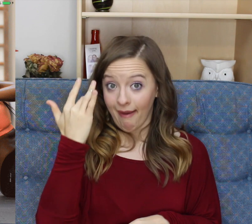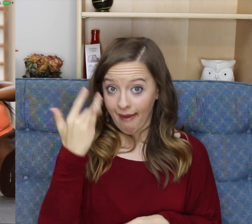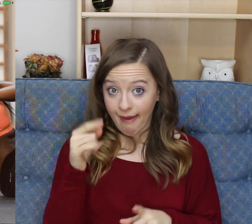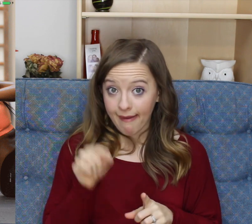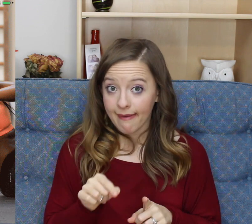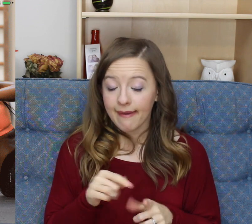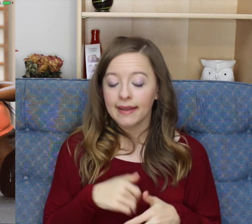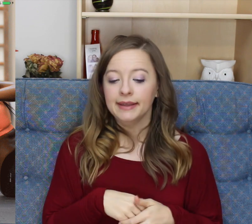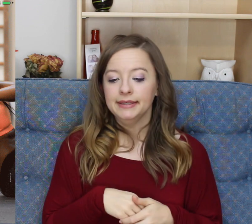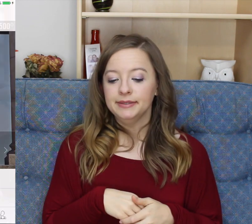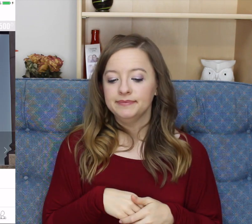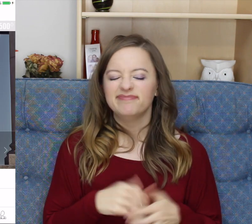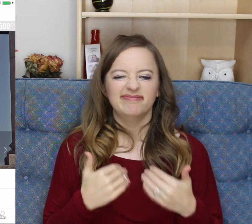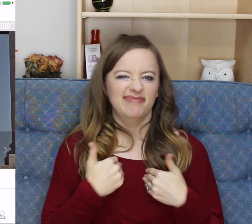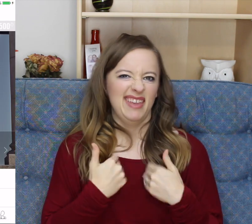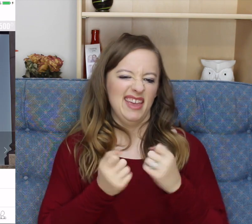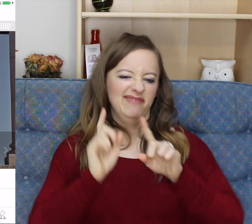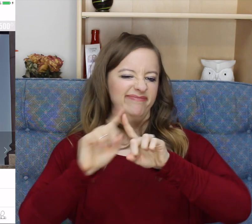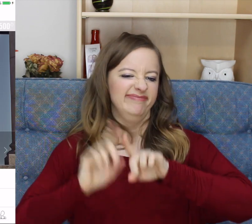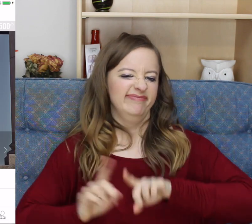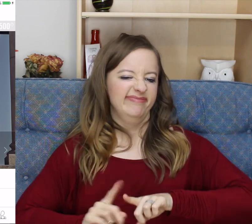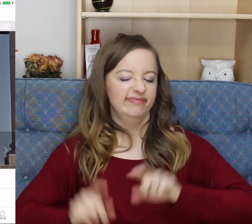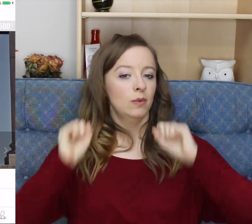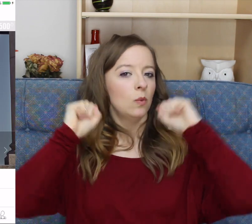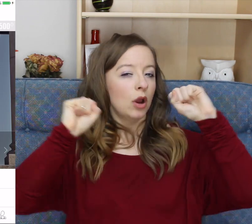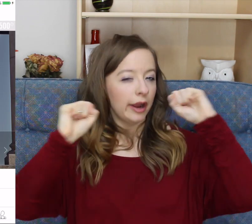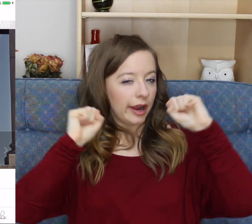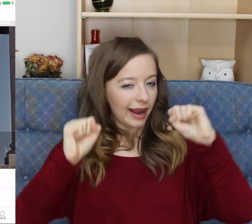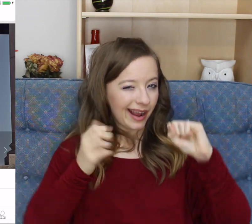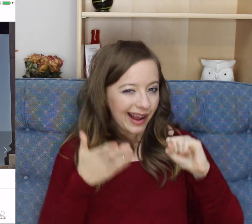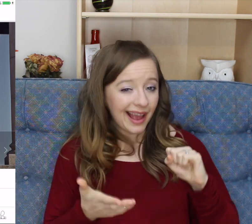cool because it has lots of different workouts